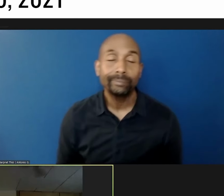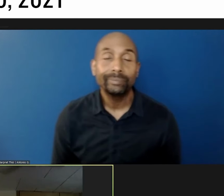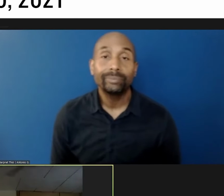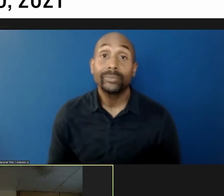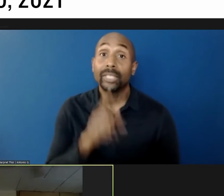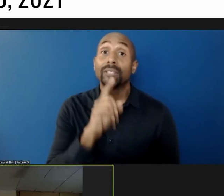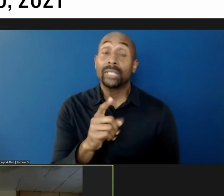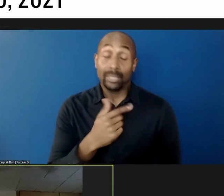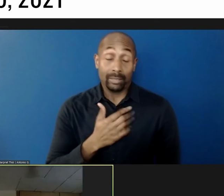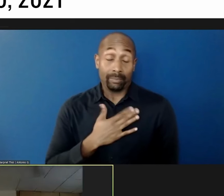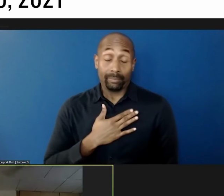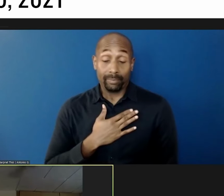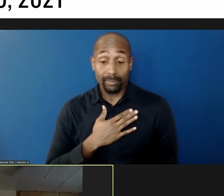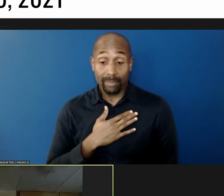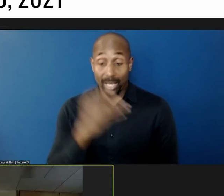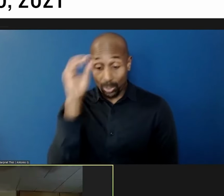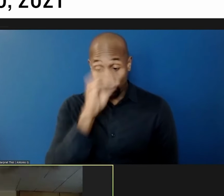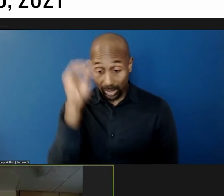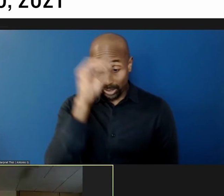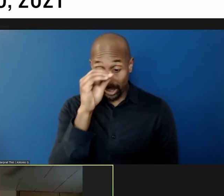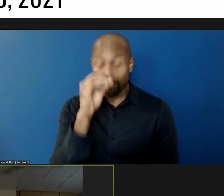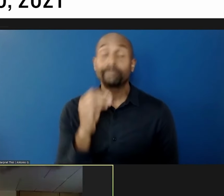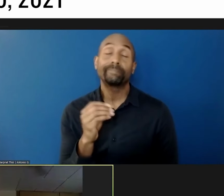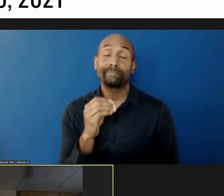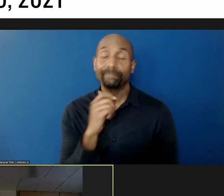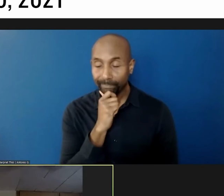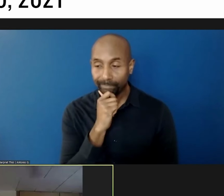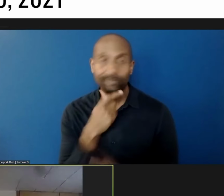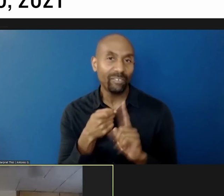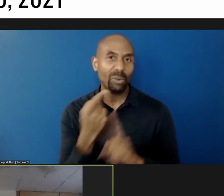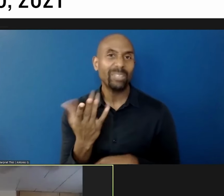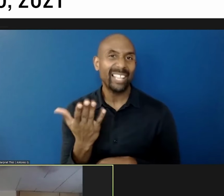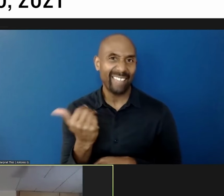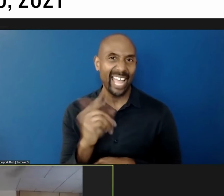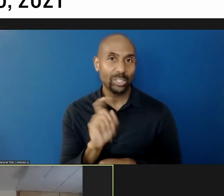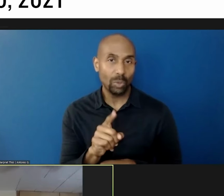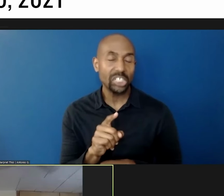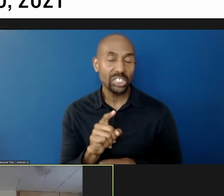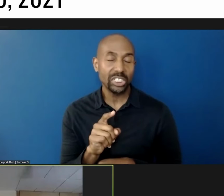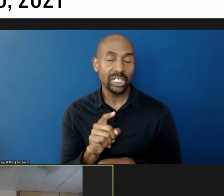to pick up from the last question asked and the last conversation we had which was about